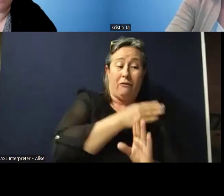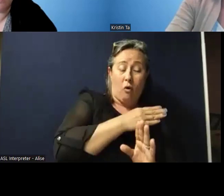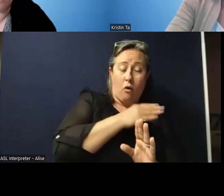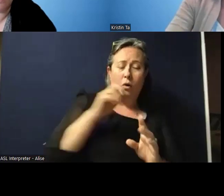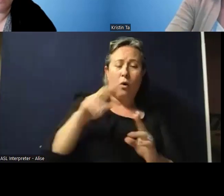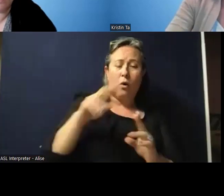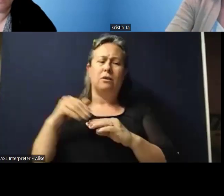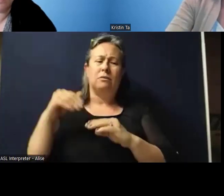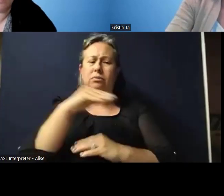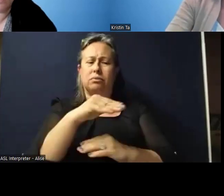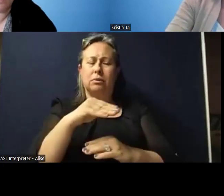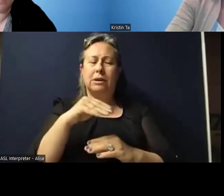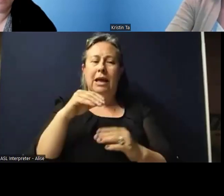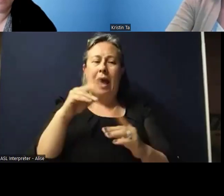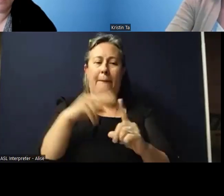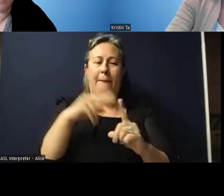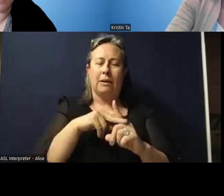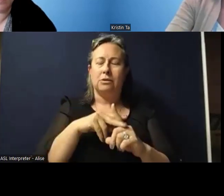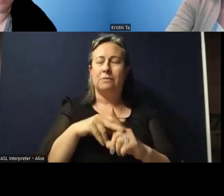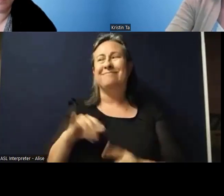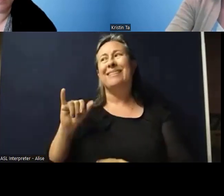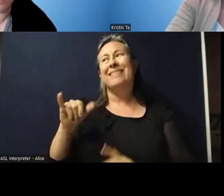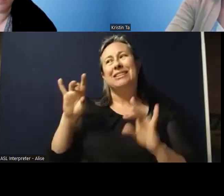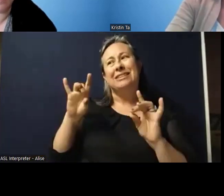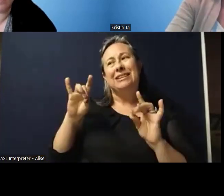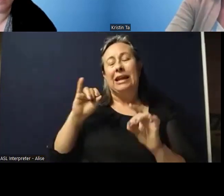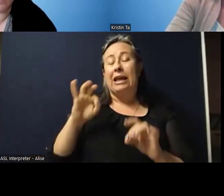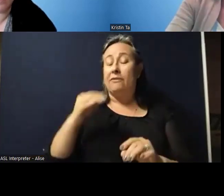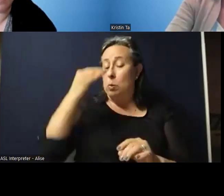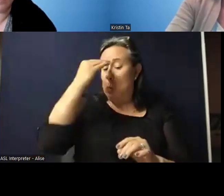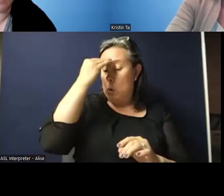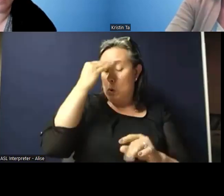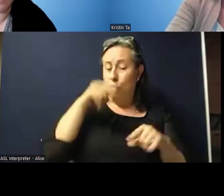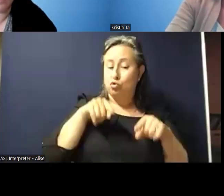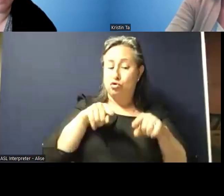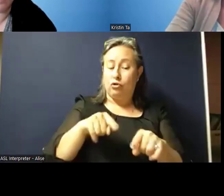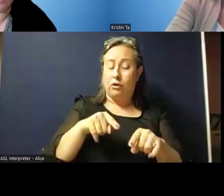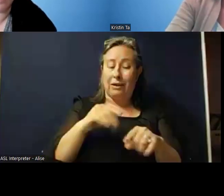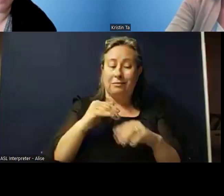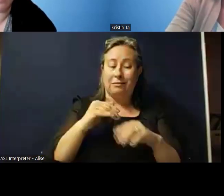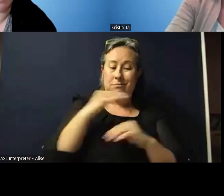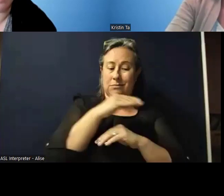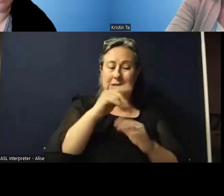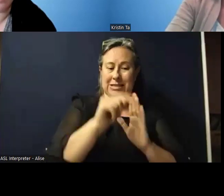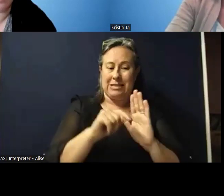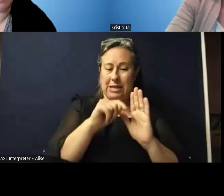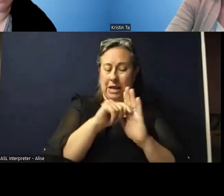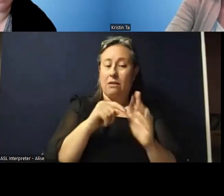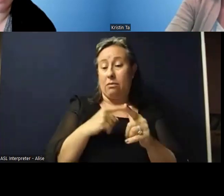Michelle Bulls: So that's a tricky one too because if it's not at the application submission stage, it should be reported, right,